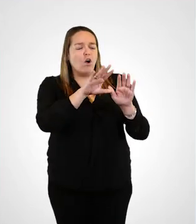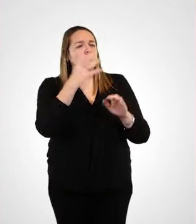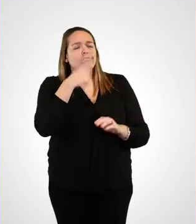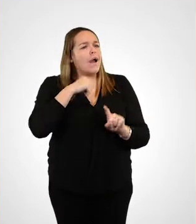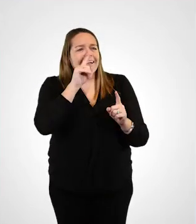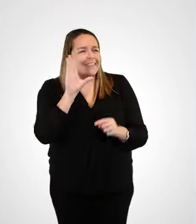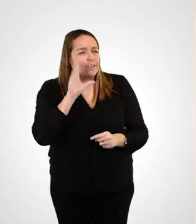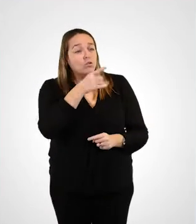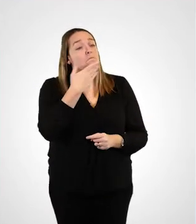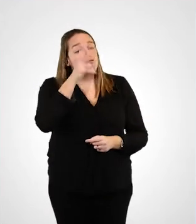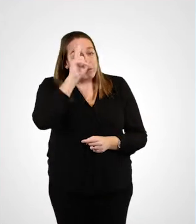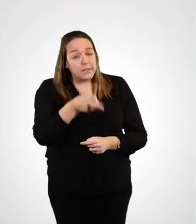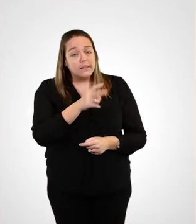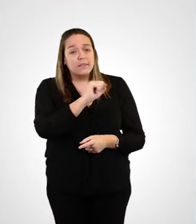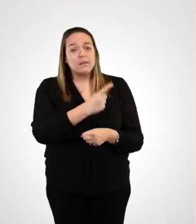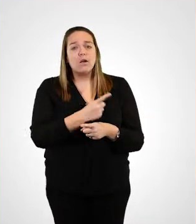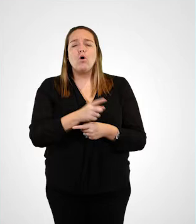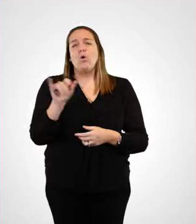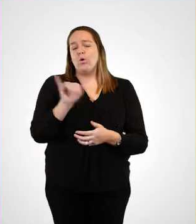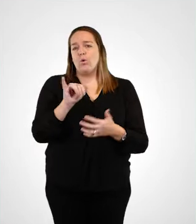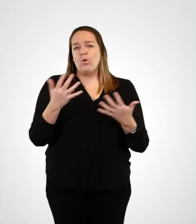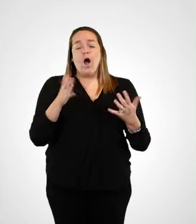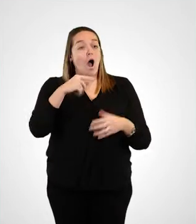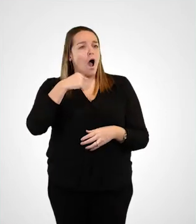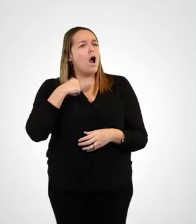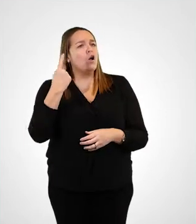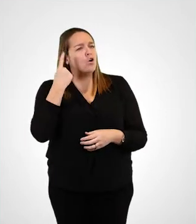things like, "Oh, I didn't hear you, could you say it again?",